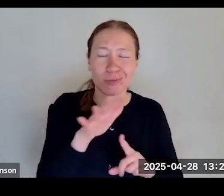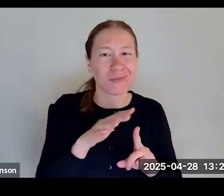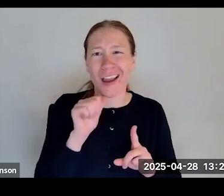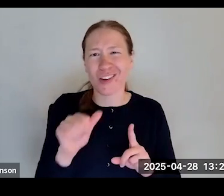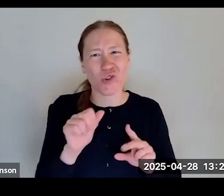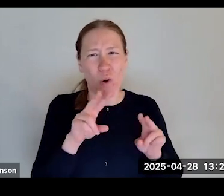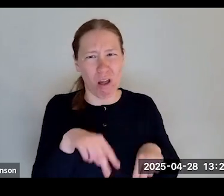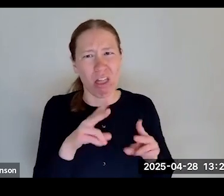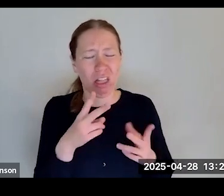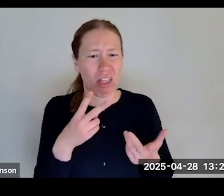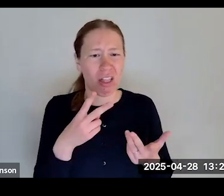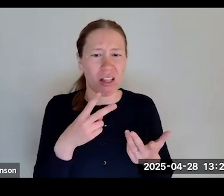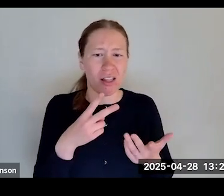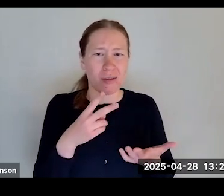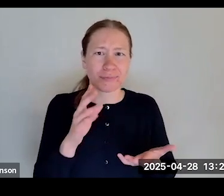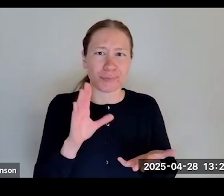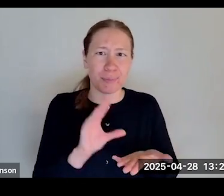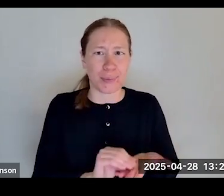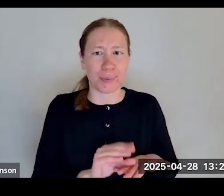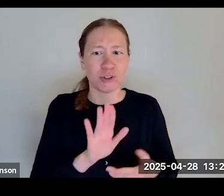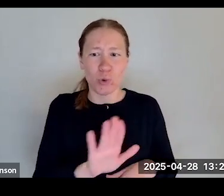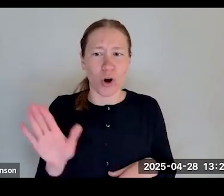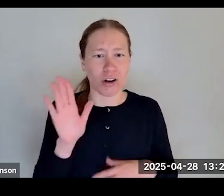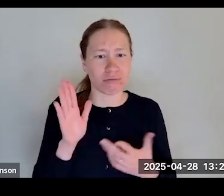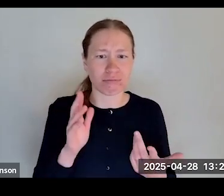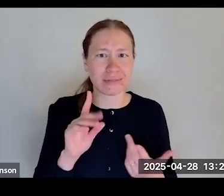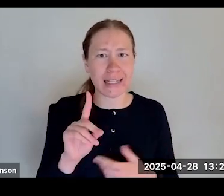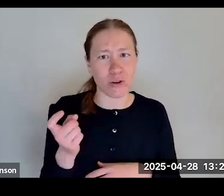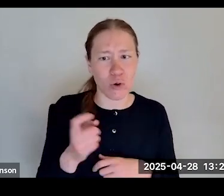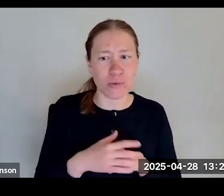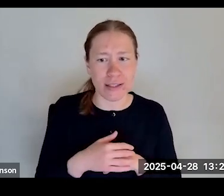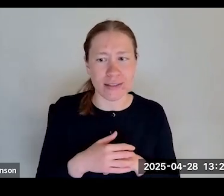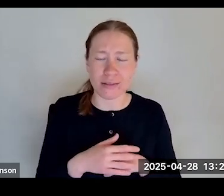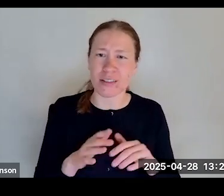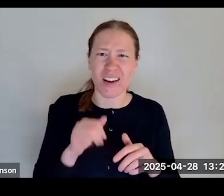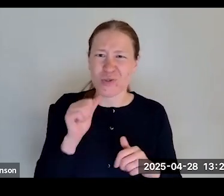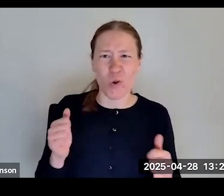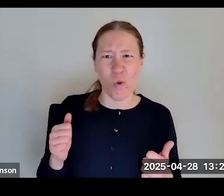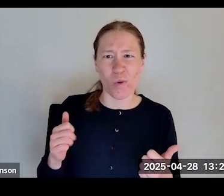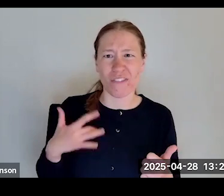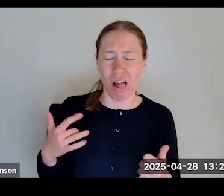by acting on the fears of others' perspectives. So like I said, utilize those benefits rather than thinking,